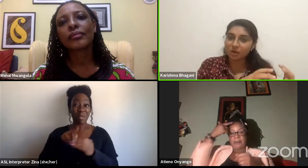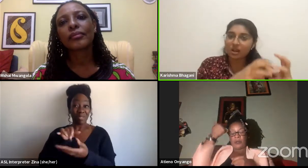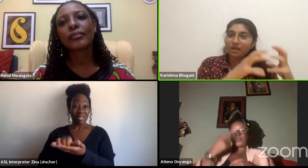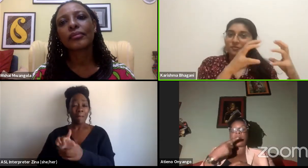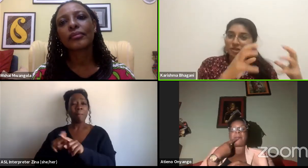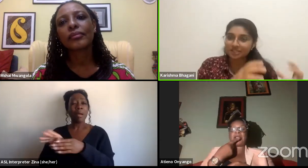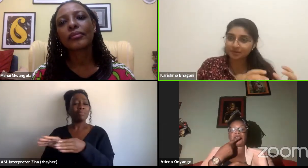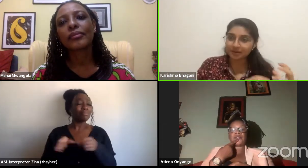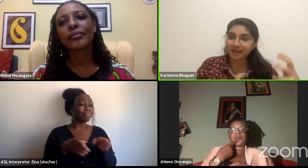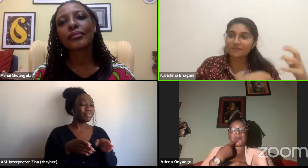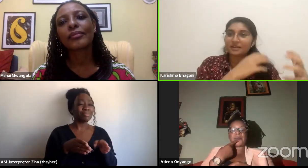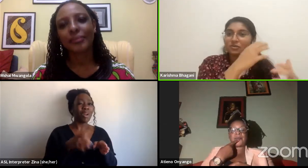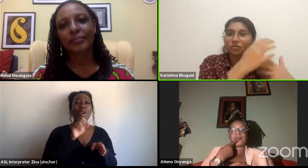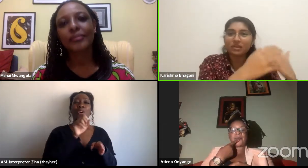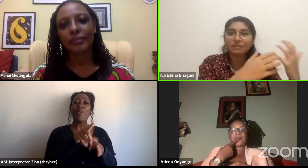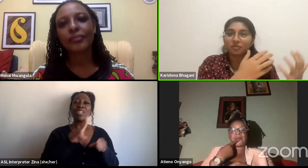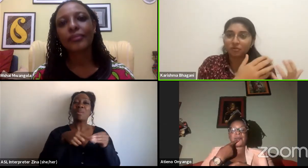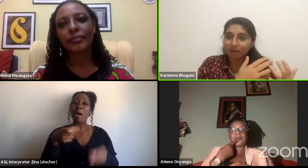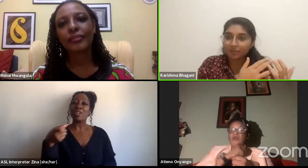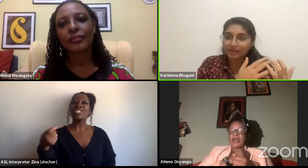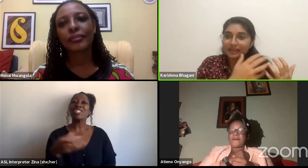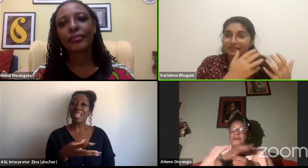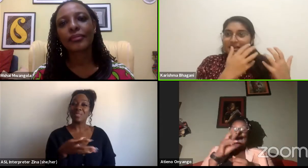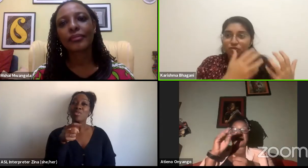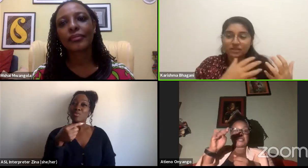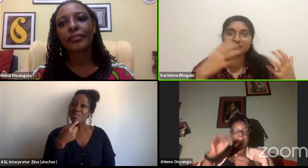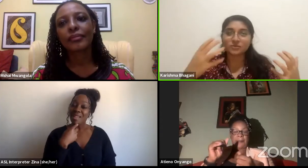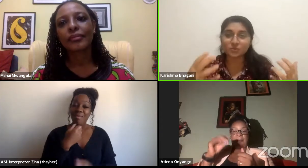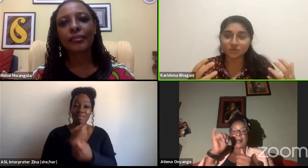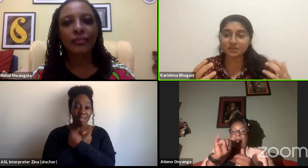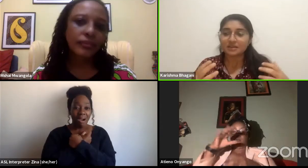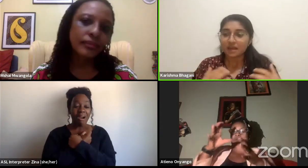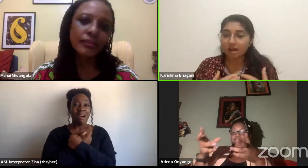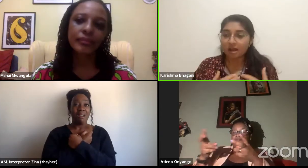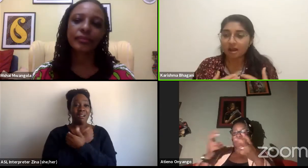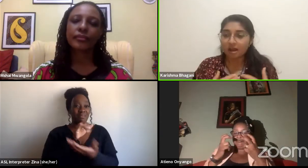and your love for Shakespeare and how that came from your family and interests at school.